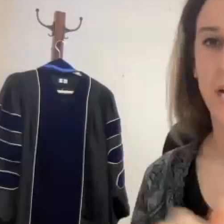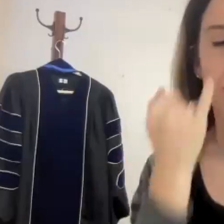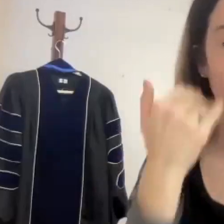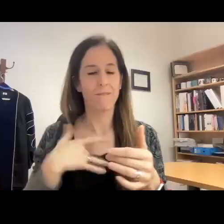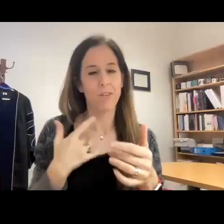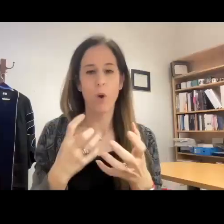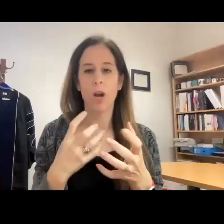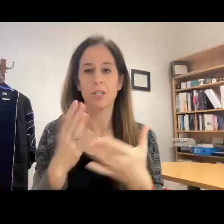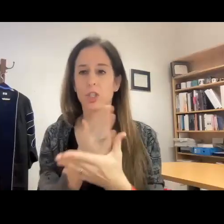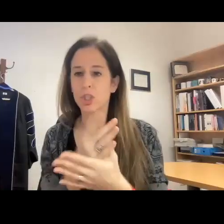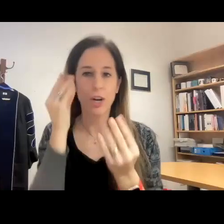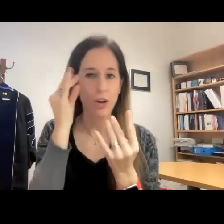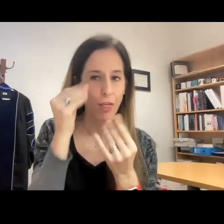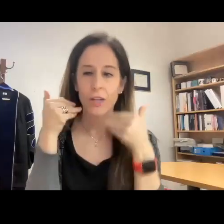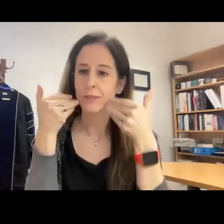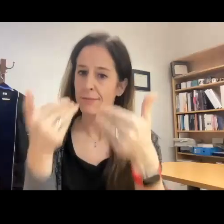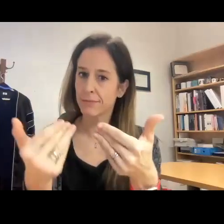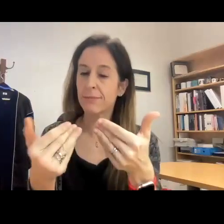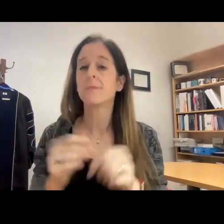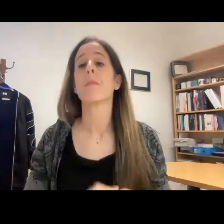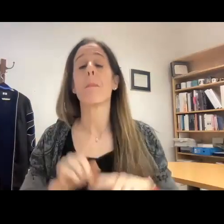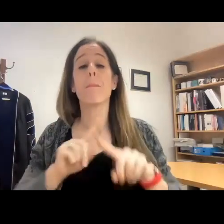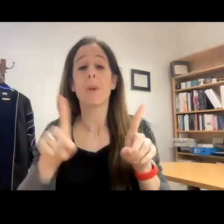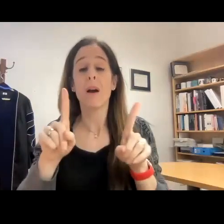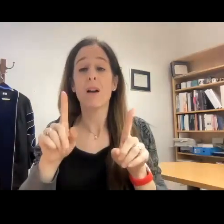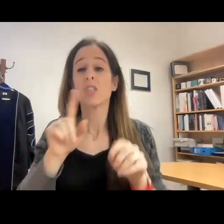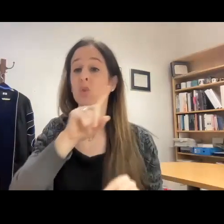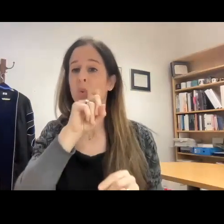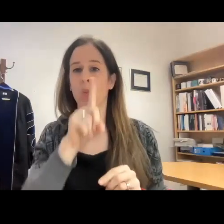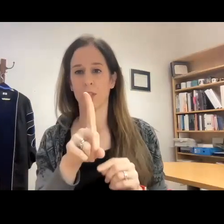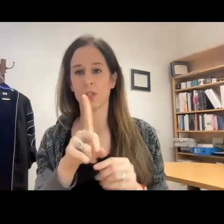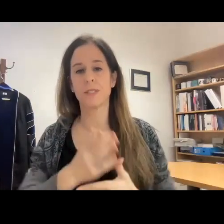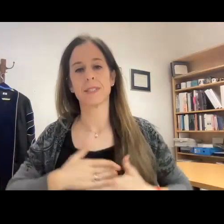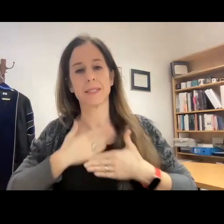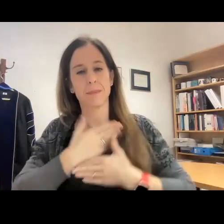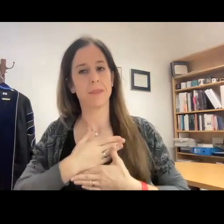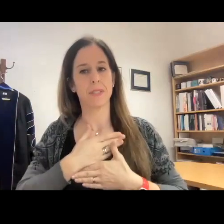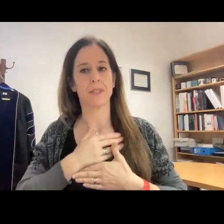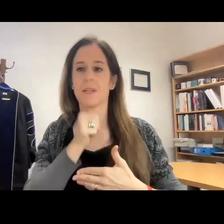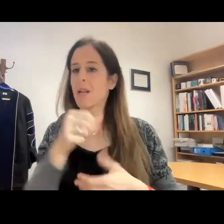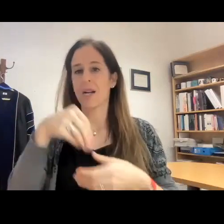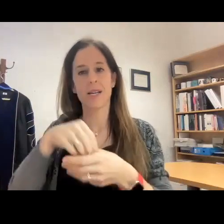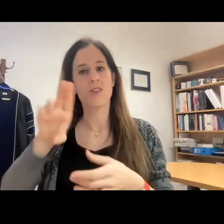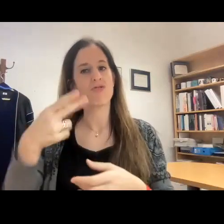The chat is open. Please feel free to share your thoughts in the chat. But if you have any questions for our presenter,